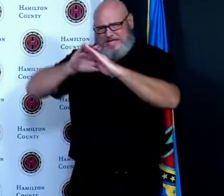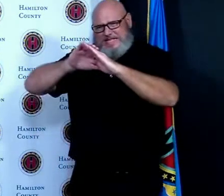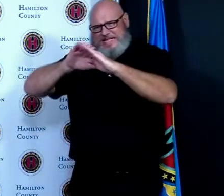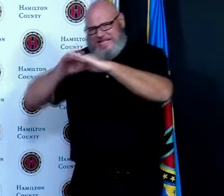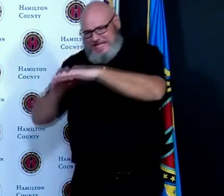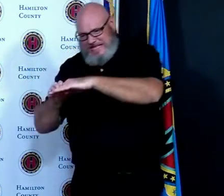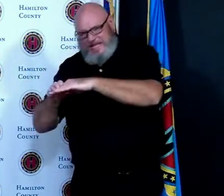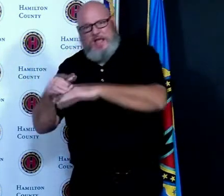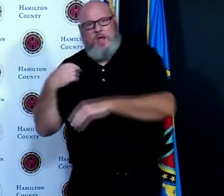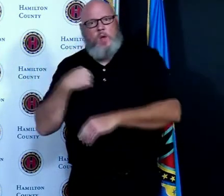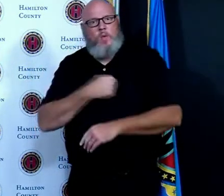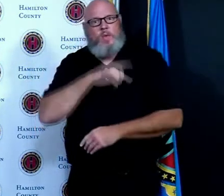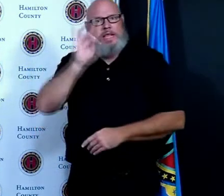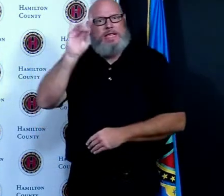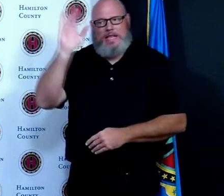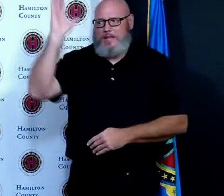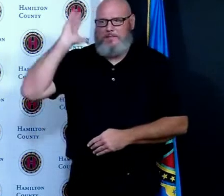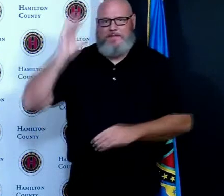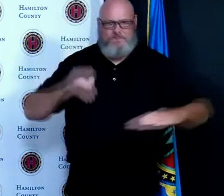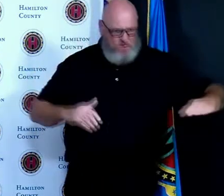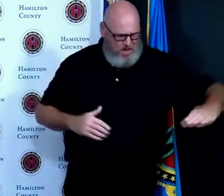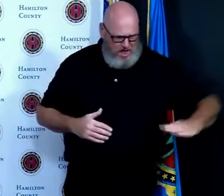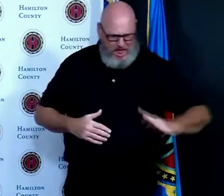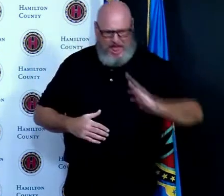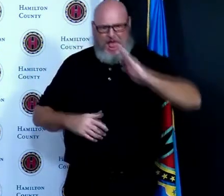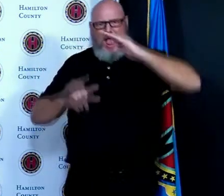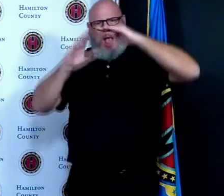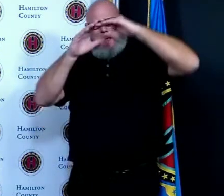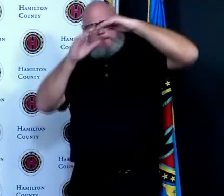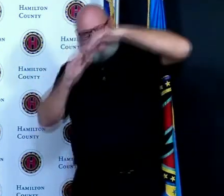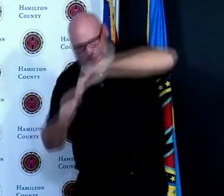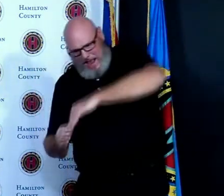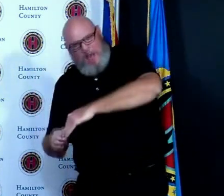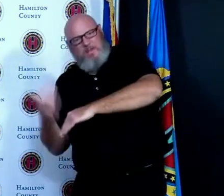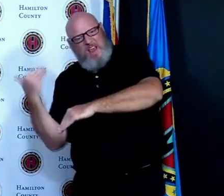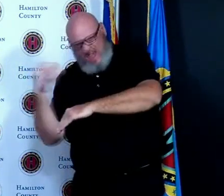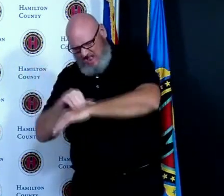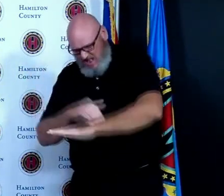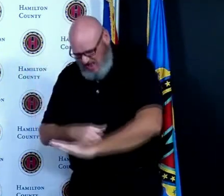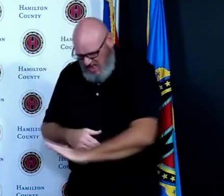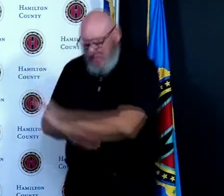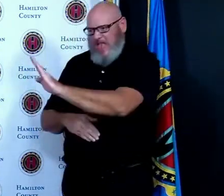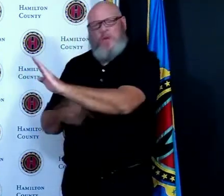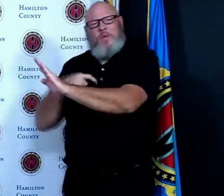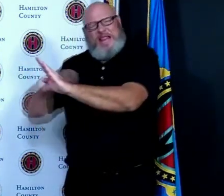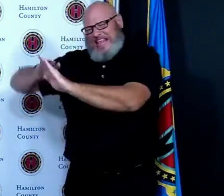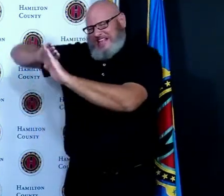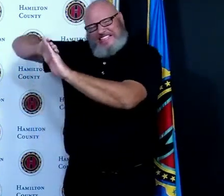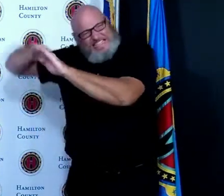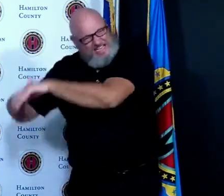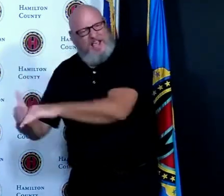works wearing the mask washing your hands and creating social distance between one another